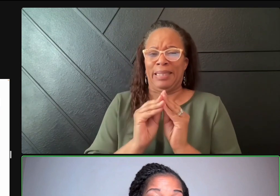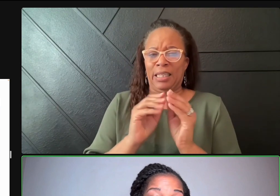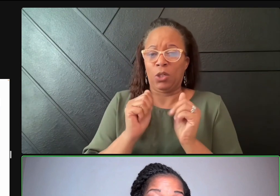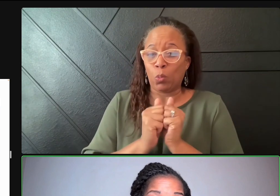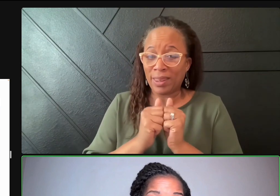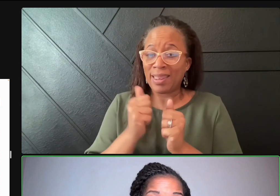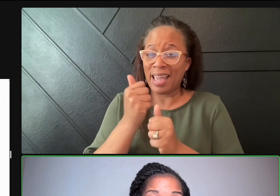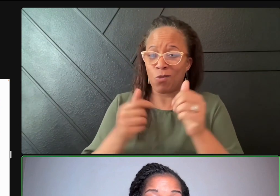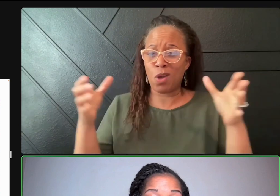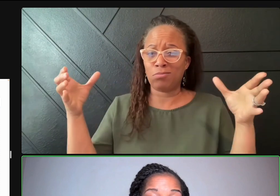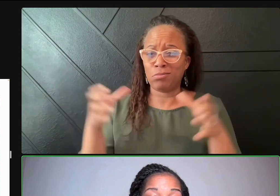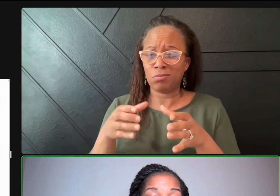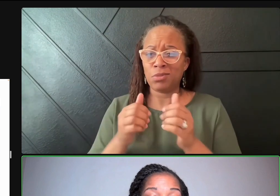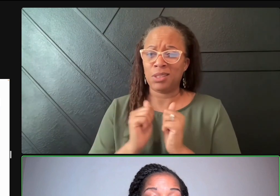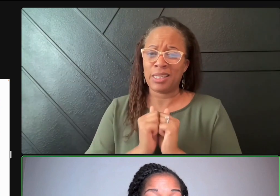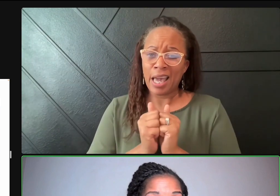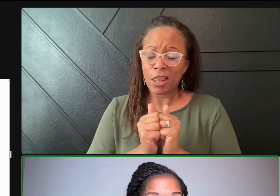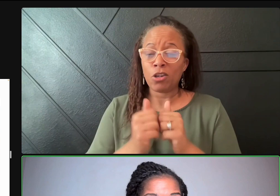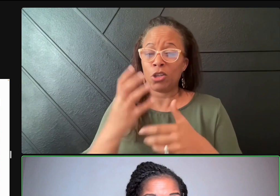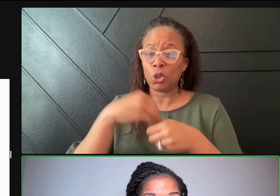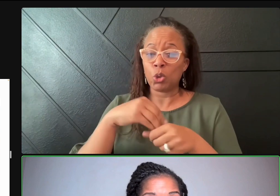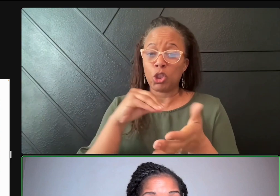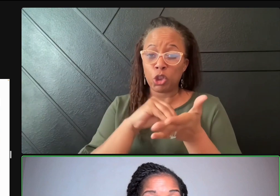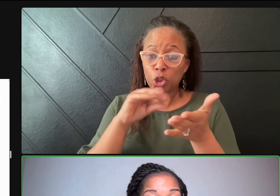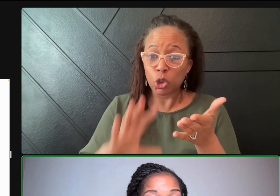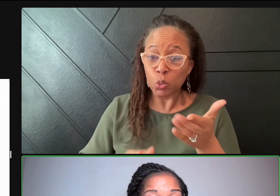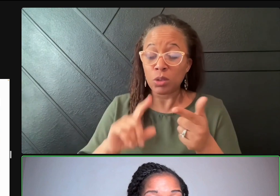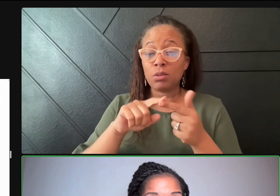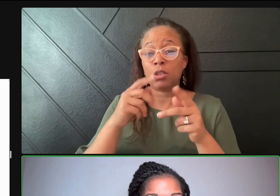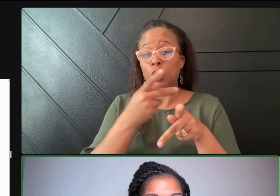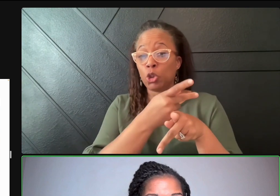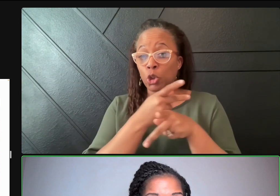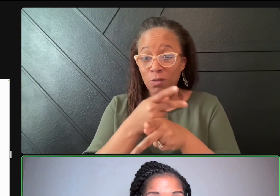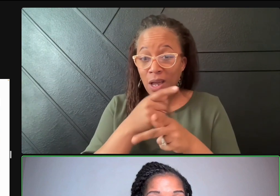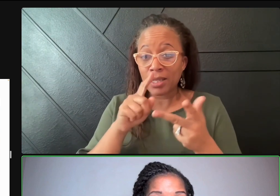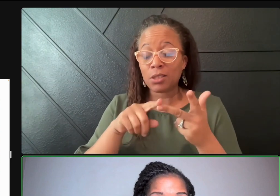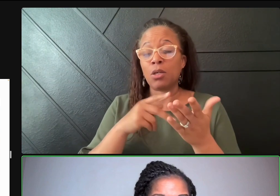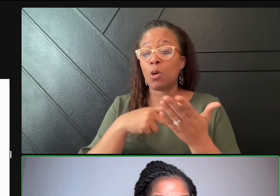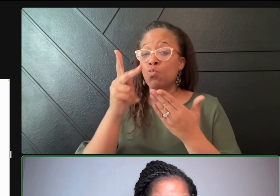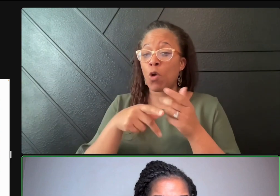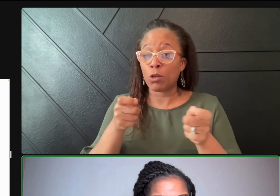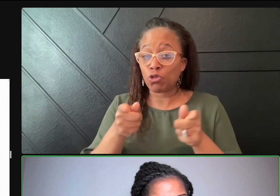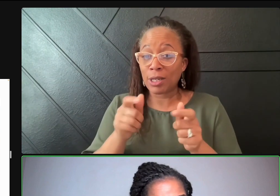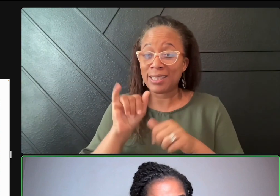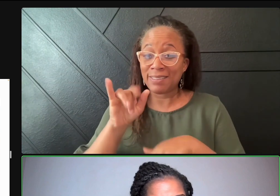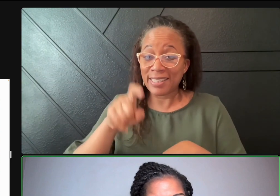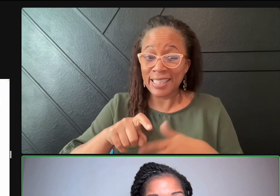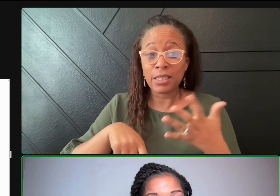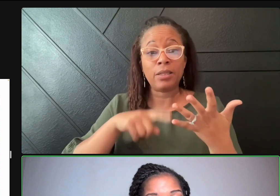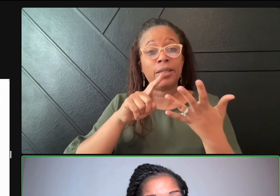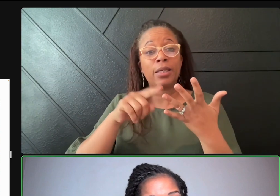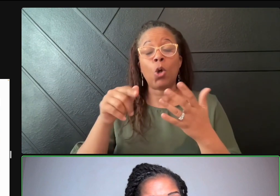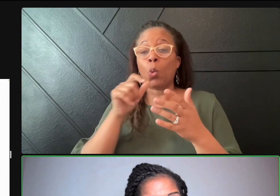It is key for each person to meet together, including the students, the supervisors, the program